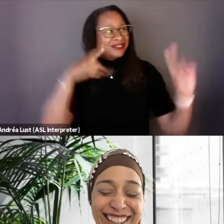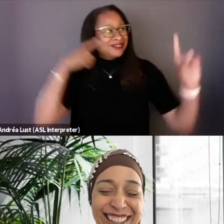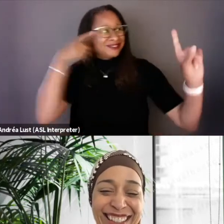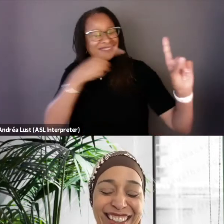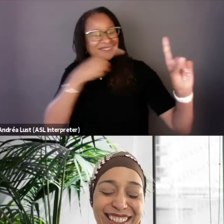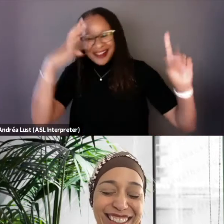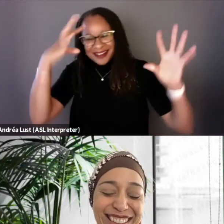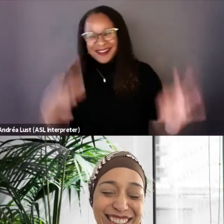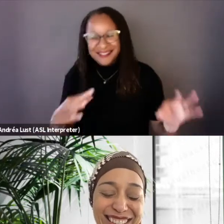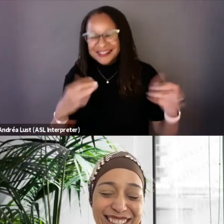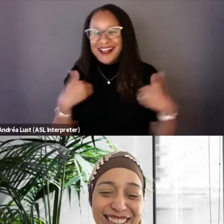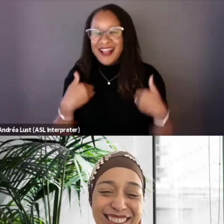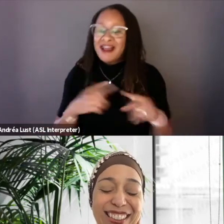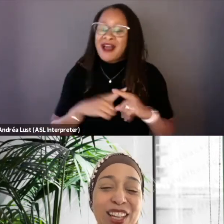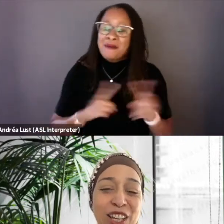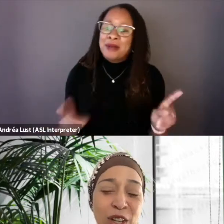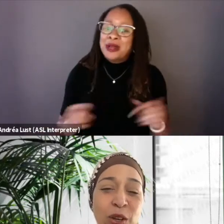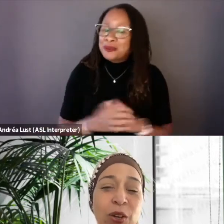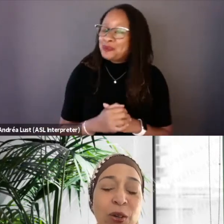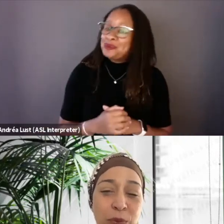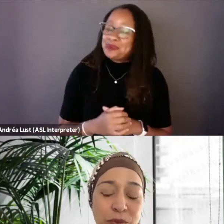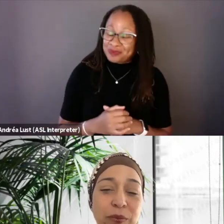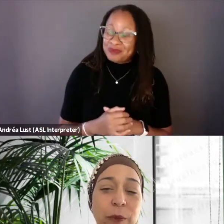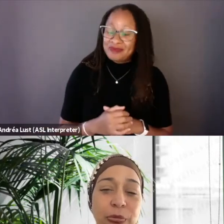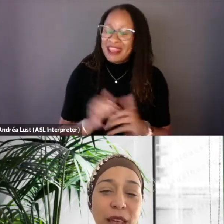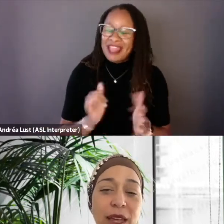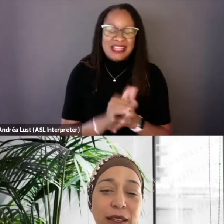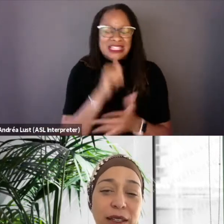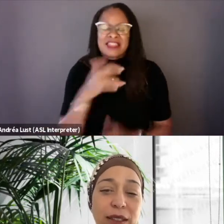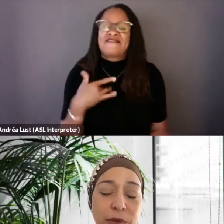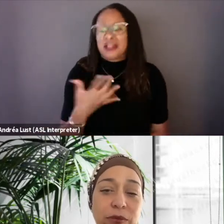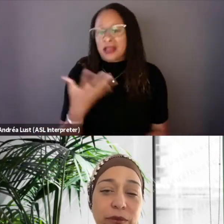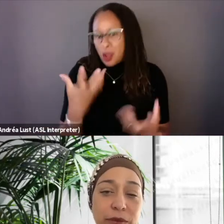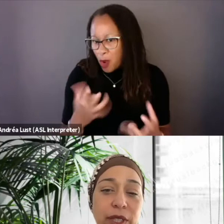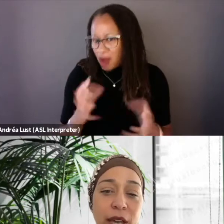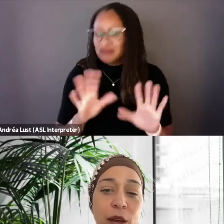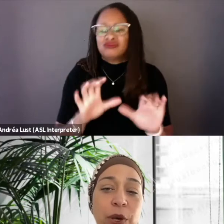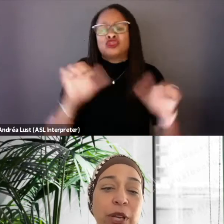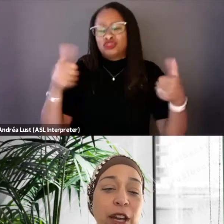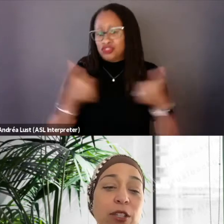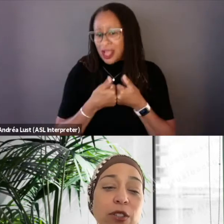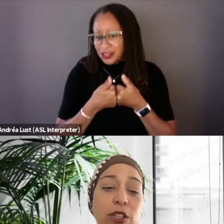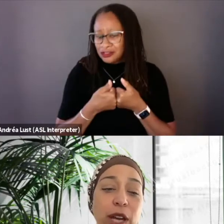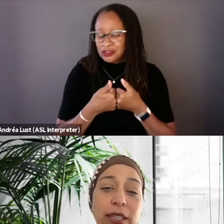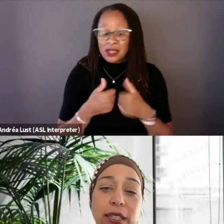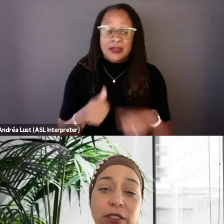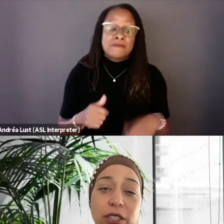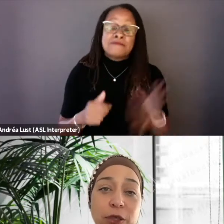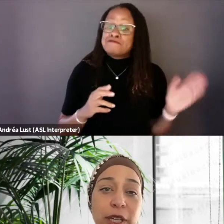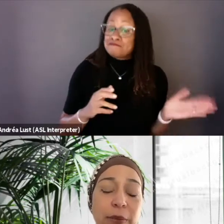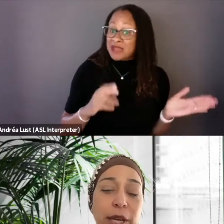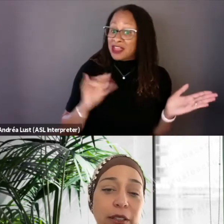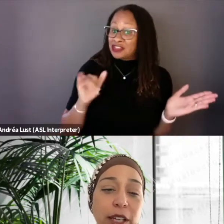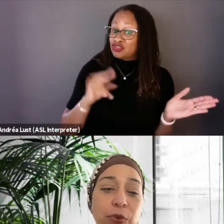but, you know, it's just that's not the feel. So that was a big challenge, you know. But we also knew, I think just to piggyback on that,